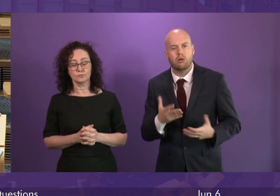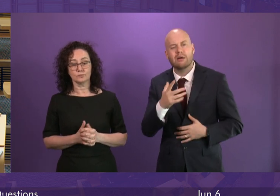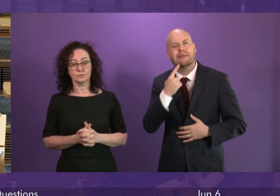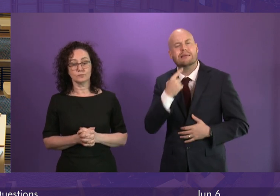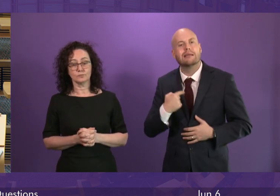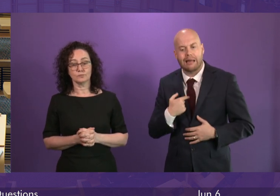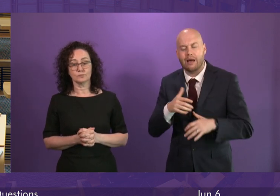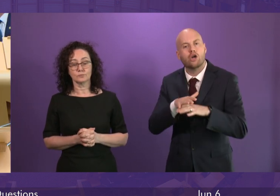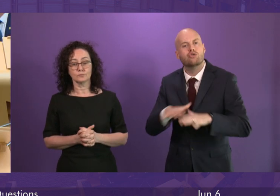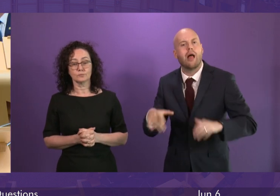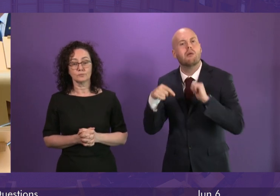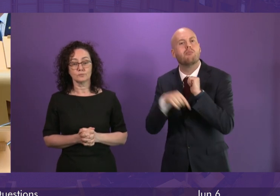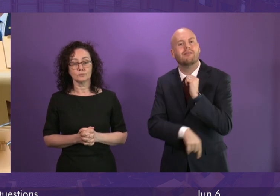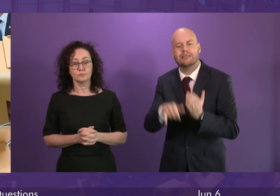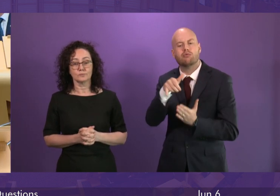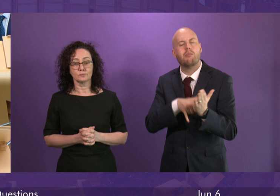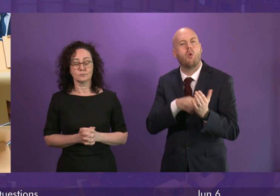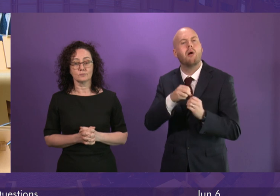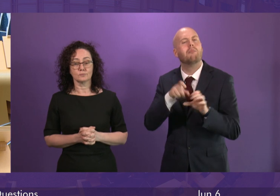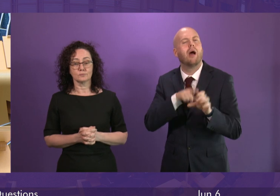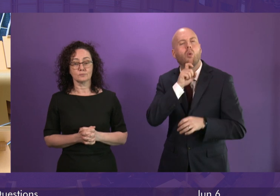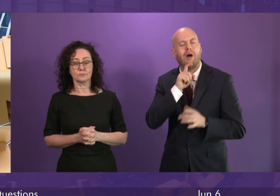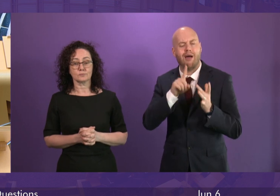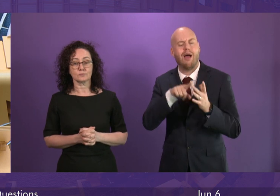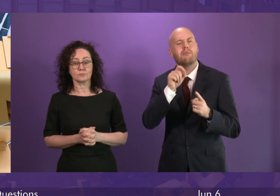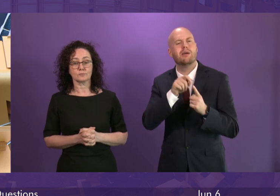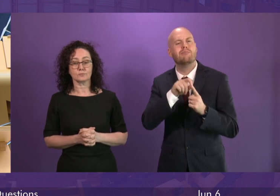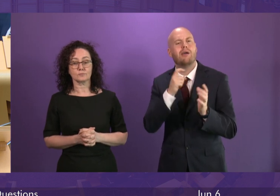by the Institute for Public Policy Research, concluded that the greatest reduction in child